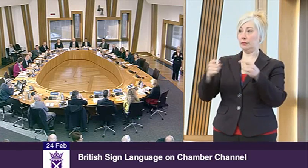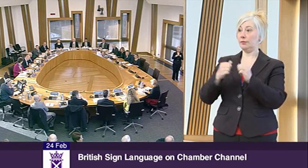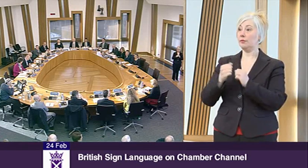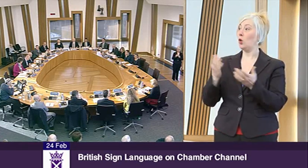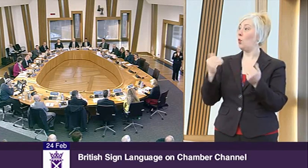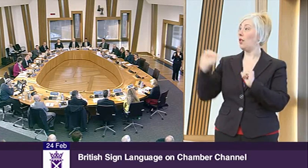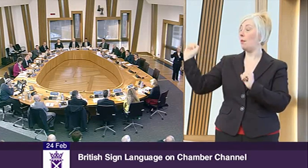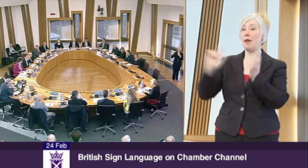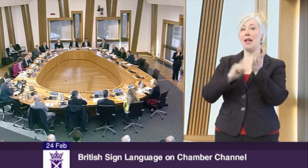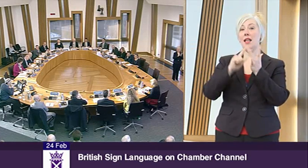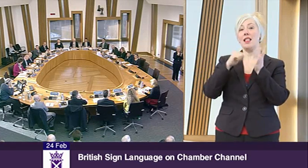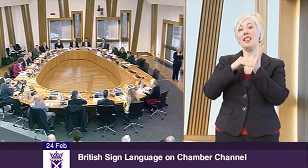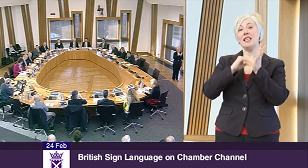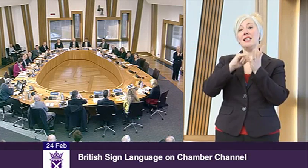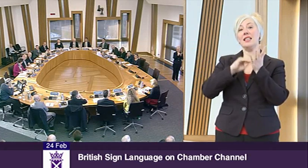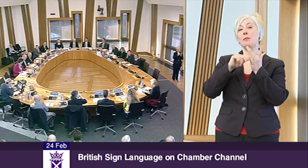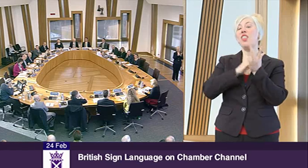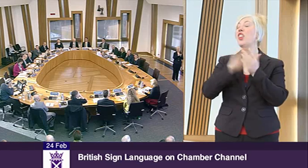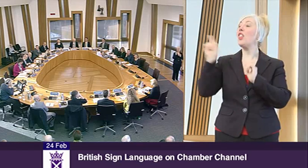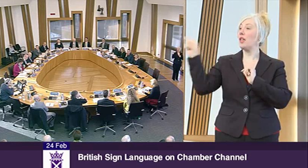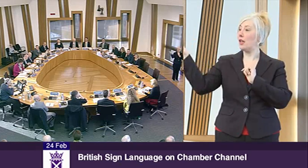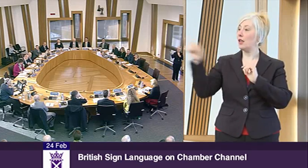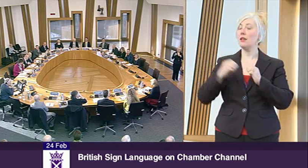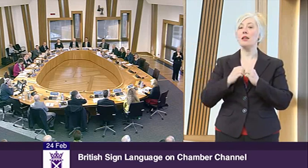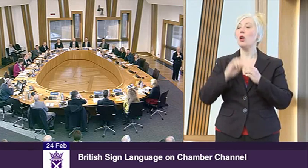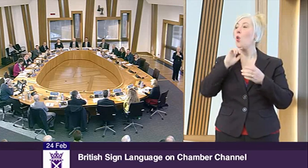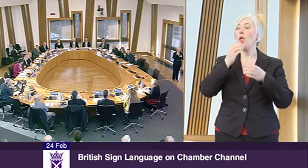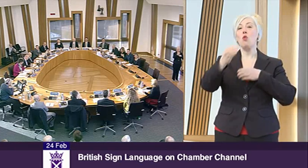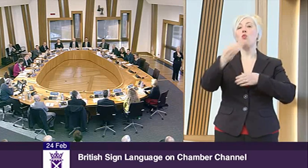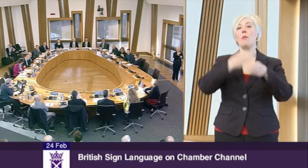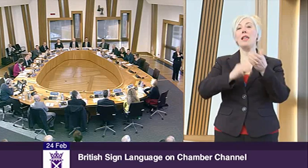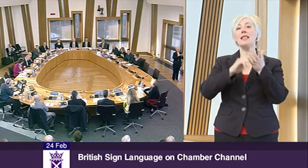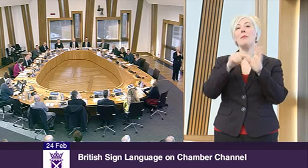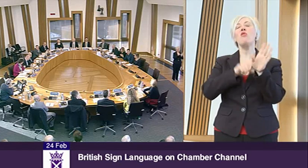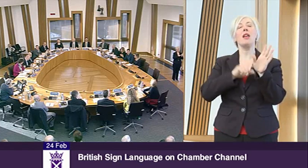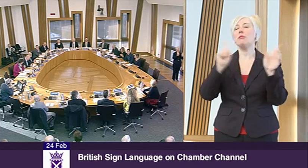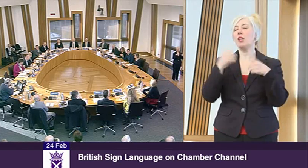I welcome Liz Smith back to the committee—she is replacing Mary Scanlon, who cannot be here